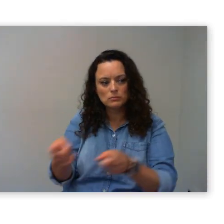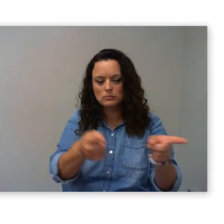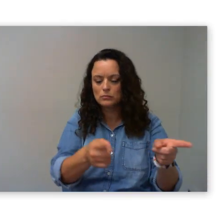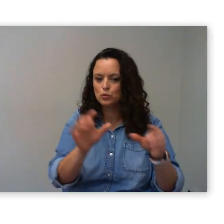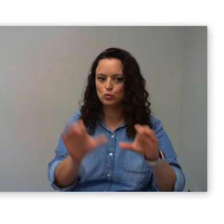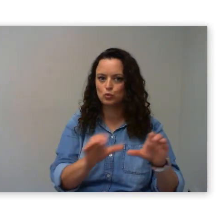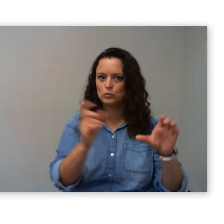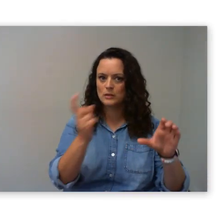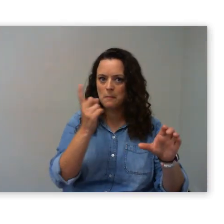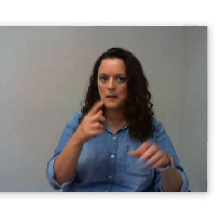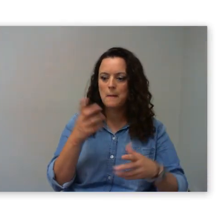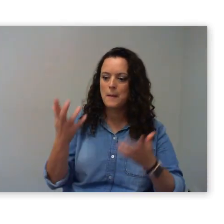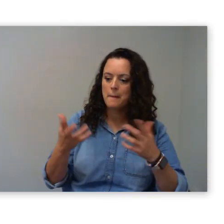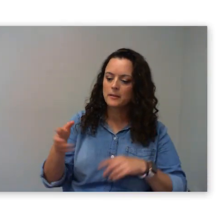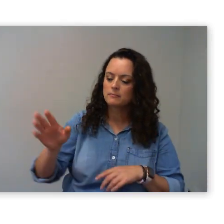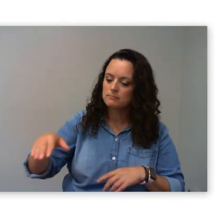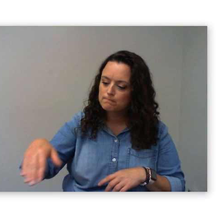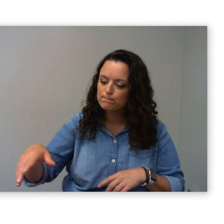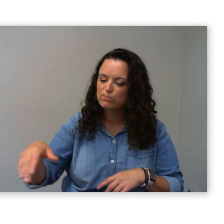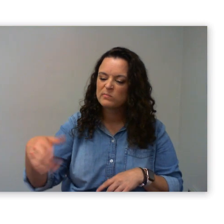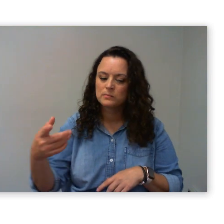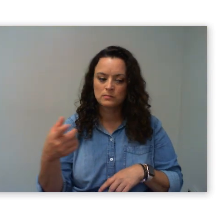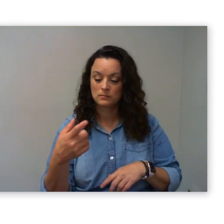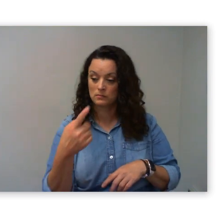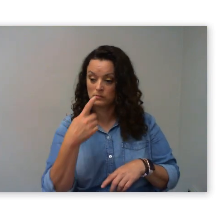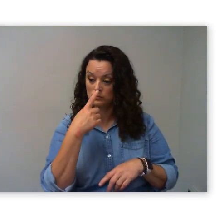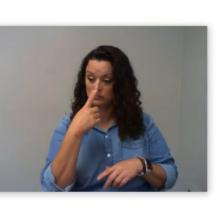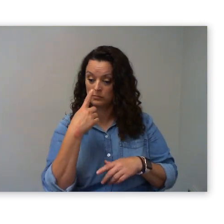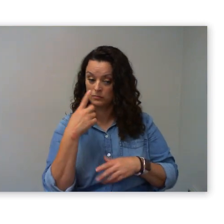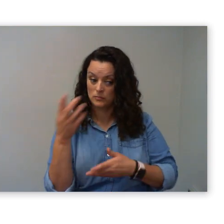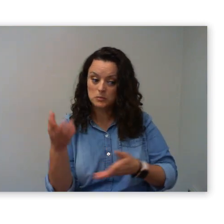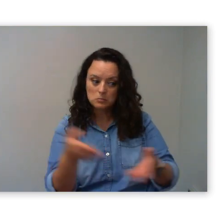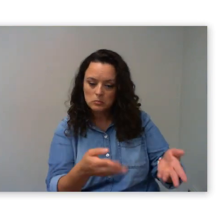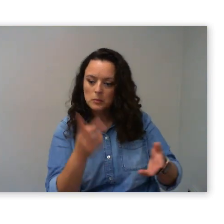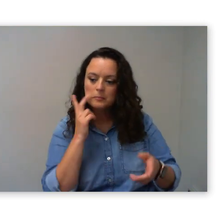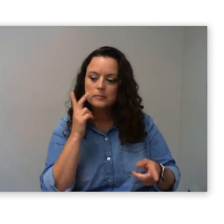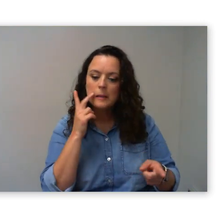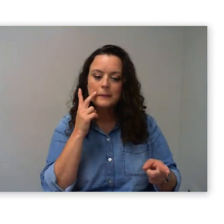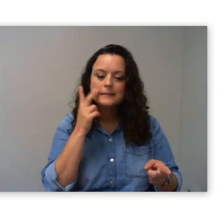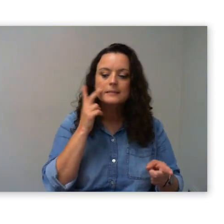you know prompting that person to try it out and to work through whatever tasks they're doing first